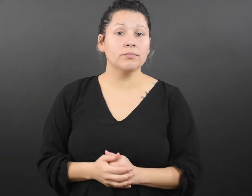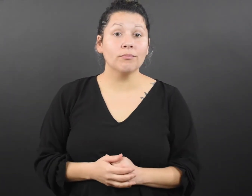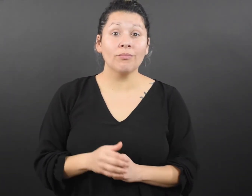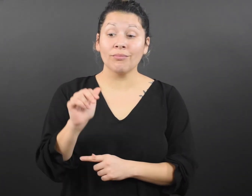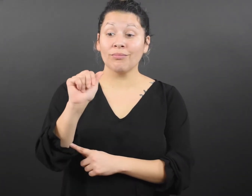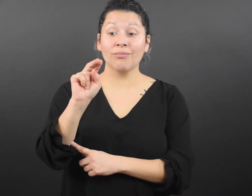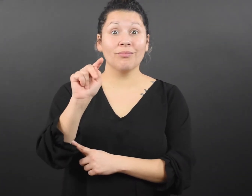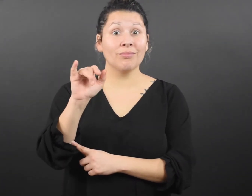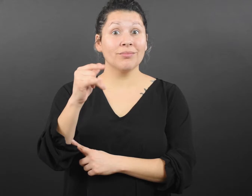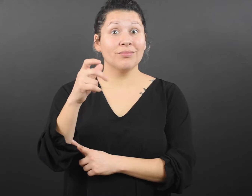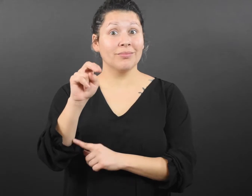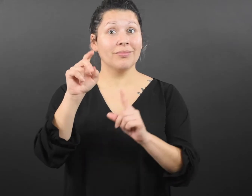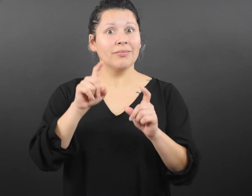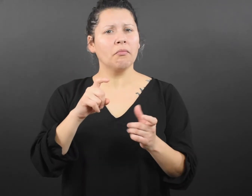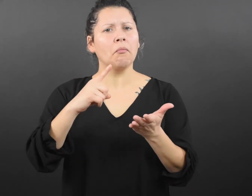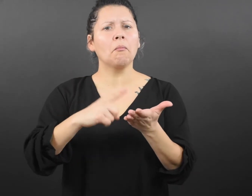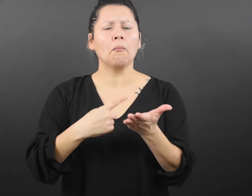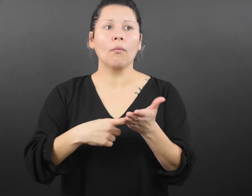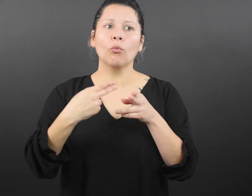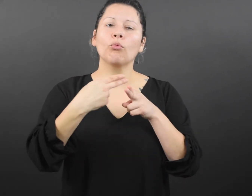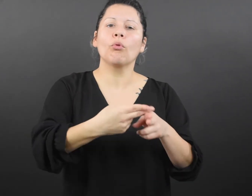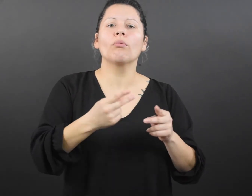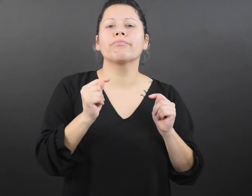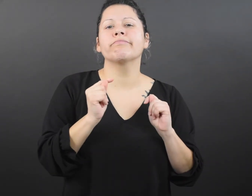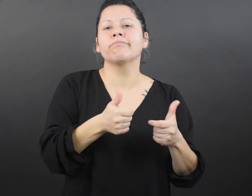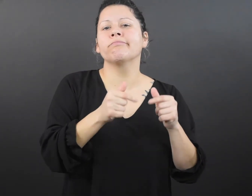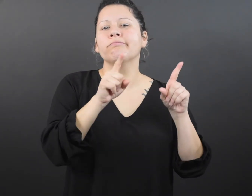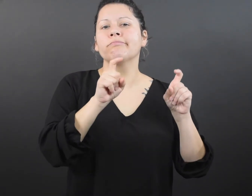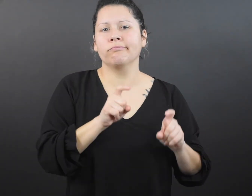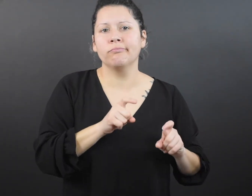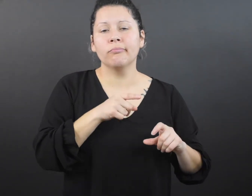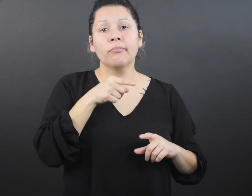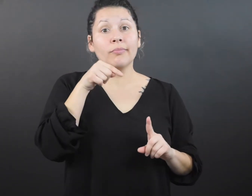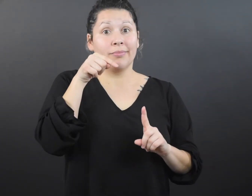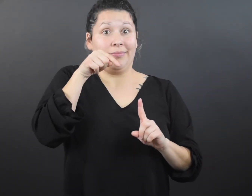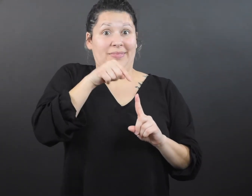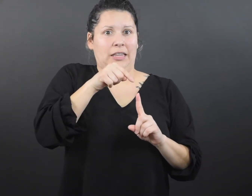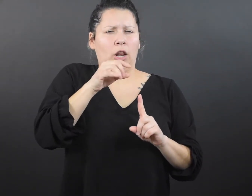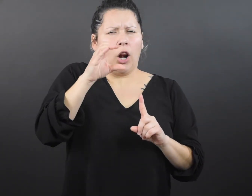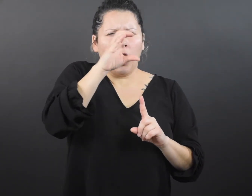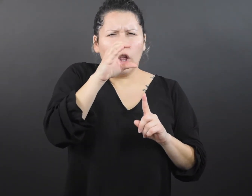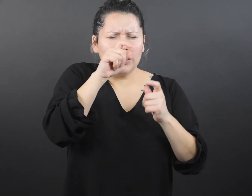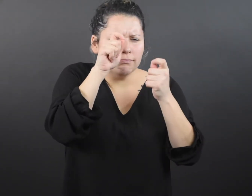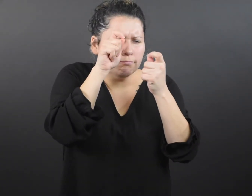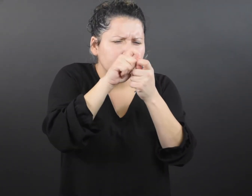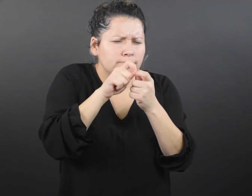Antigen tests, sometimes called rapid tests, look for specific proteins on the surface of the virus.